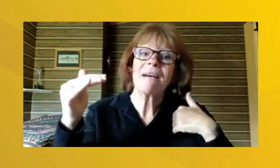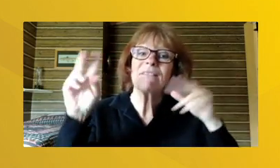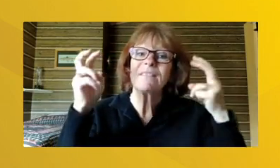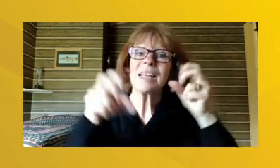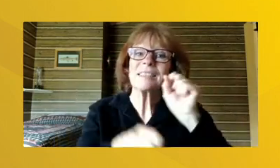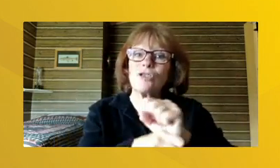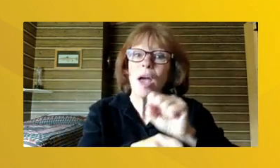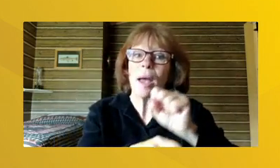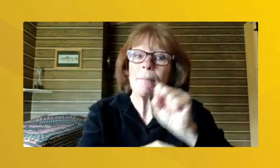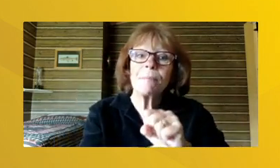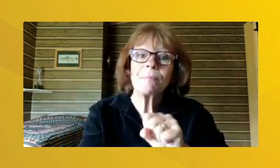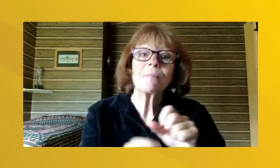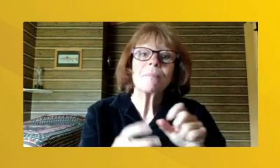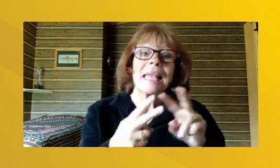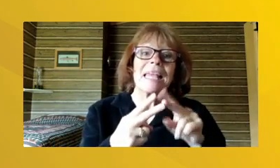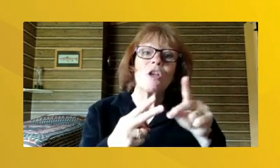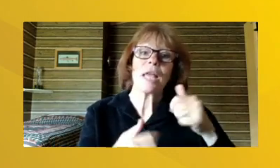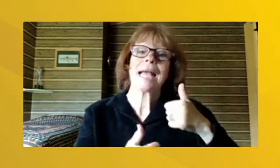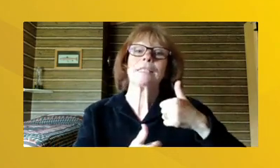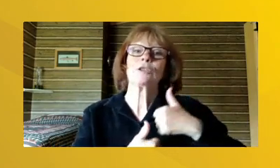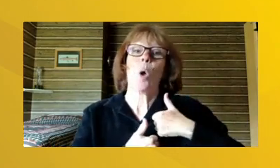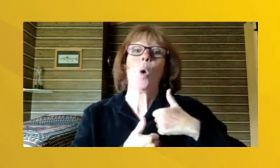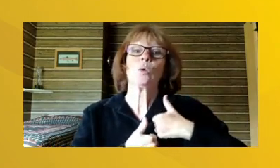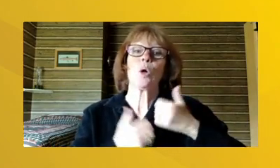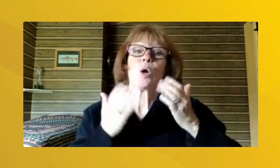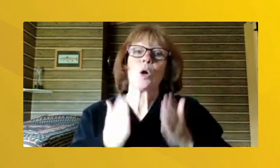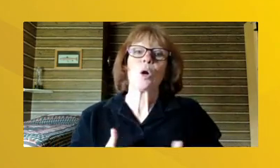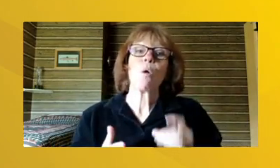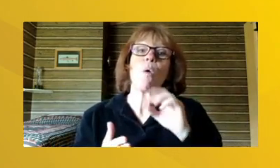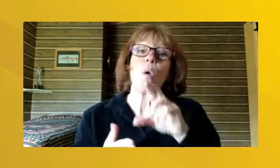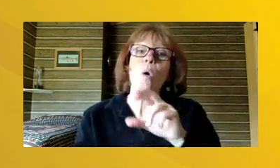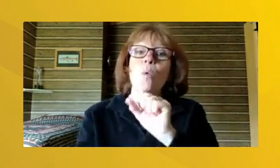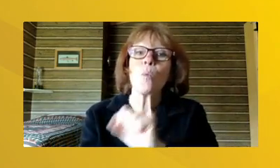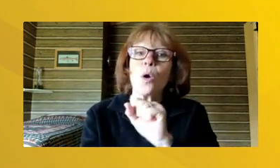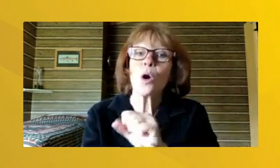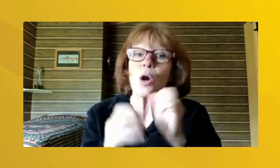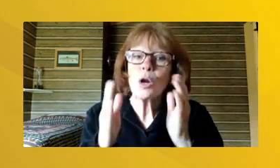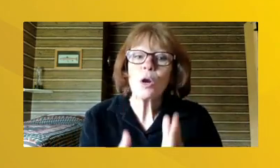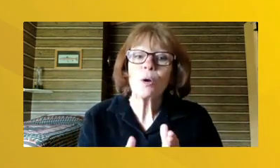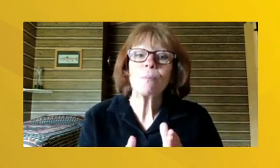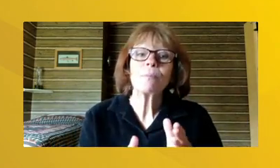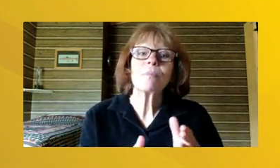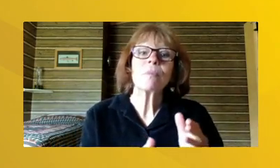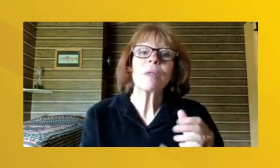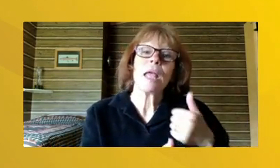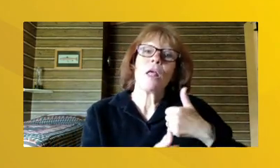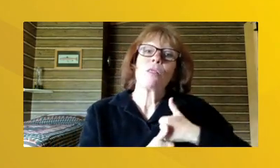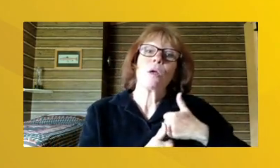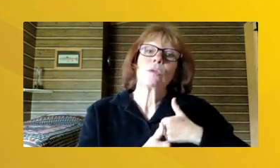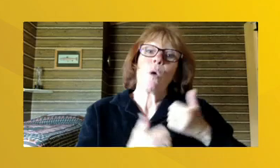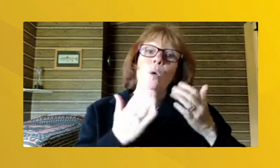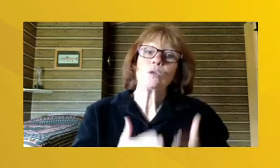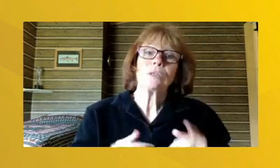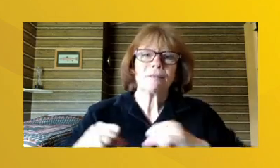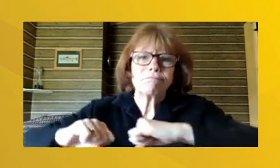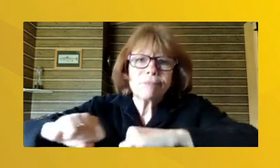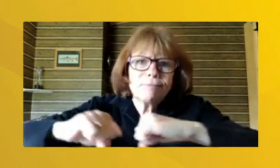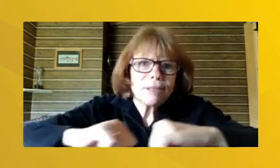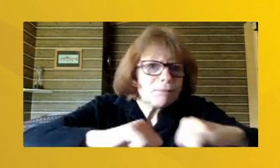A colony which means that they have one queen. A queen?